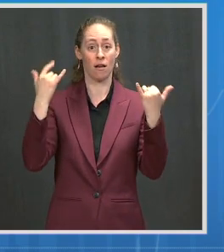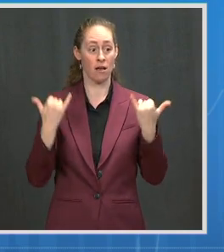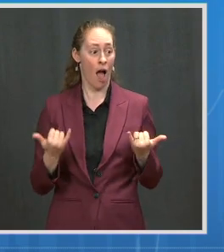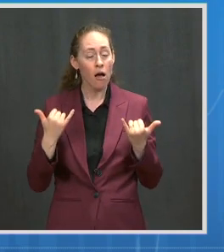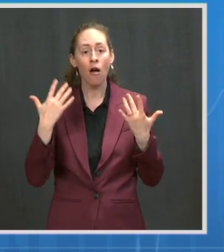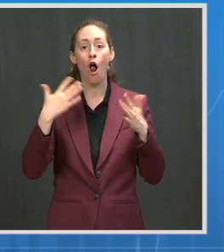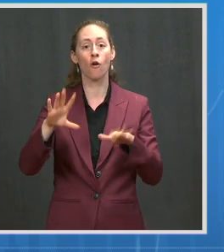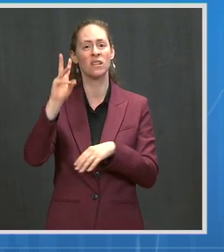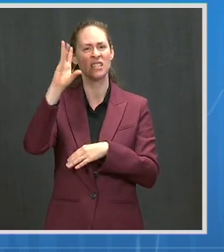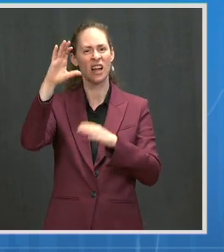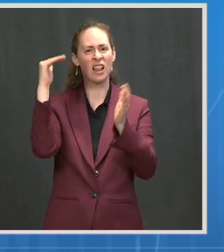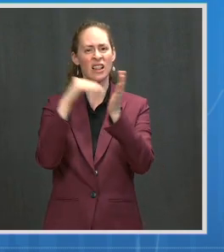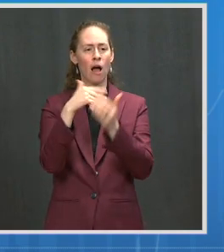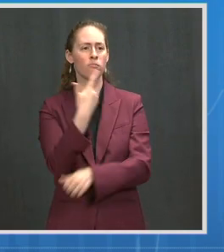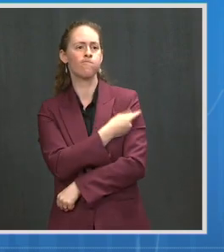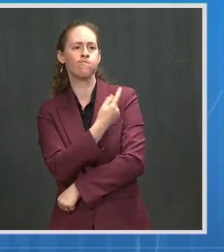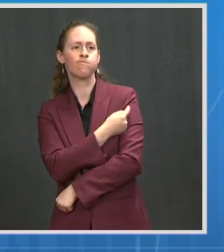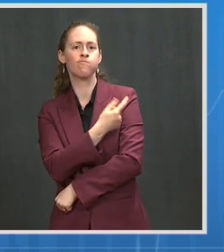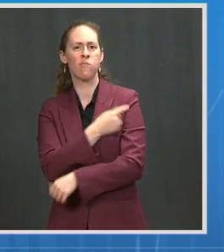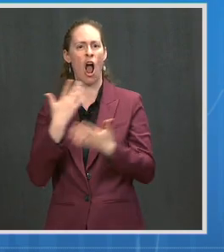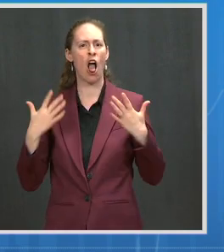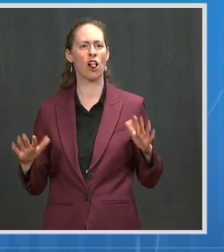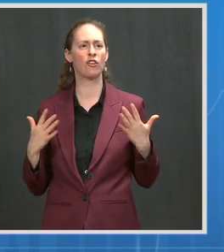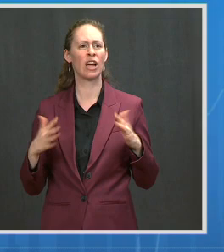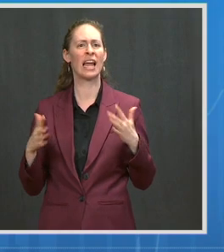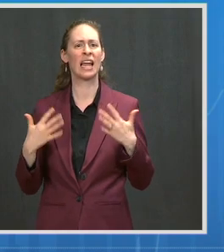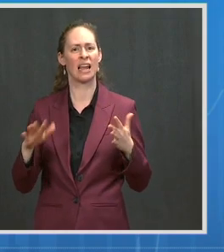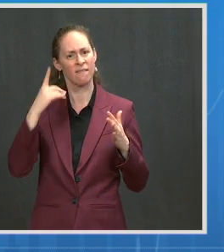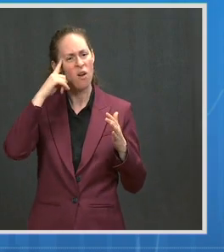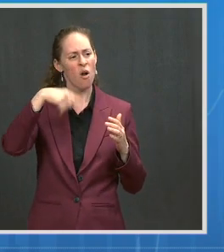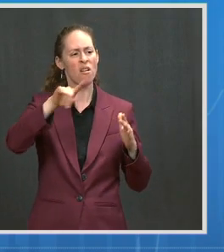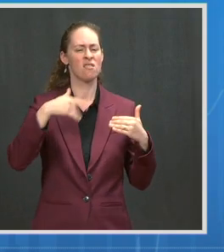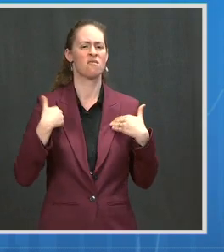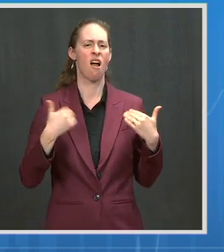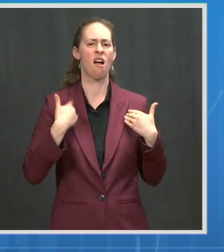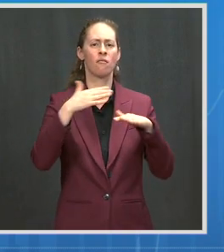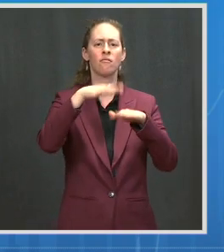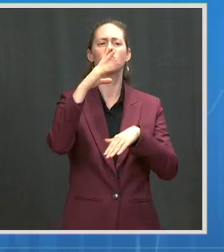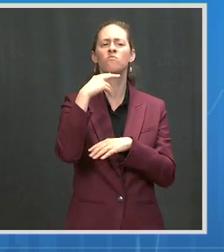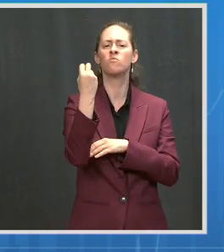My own son was one of them. Yesterday, we had a landmark day.